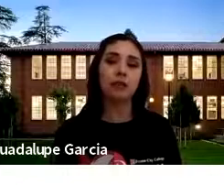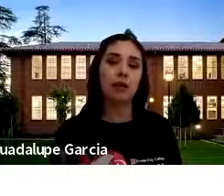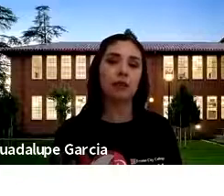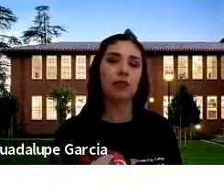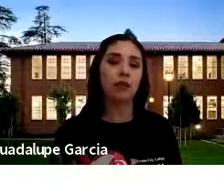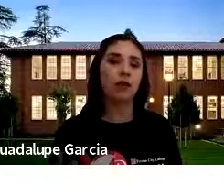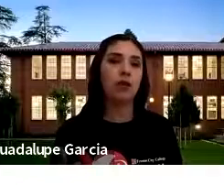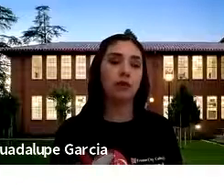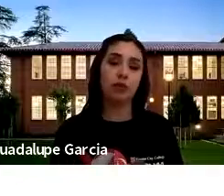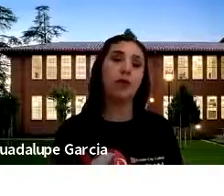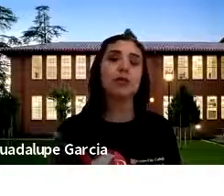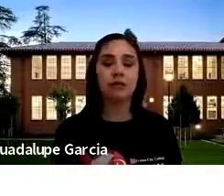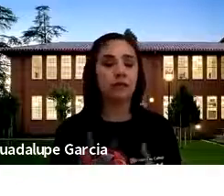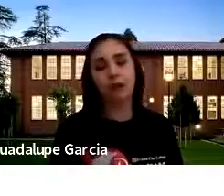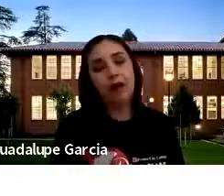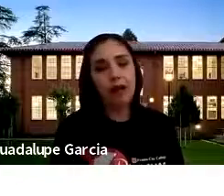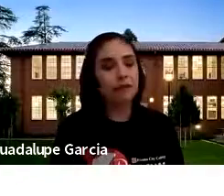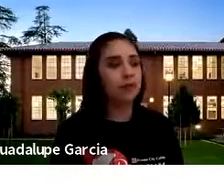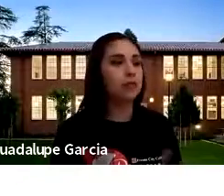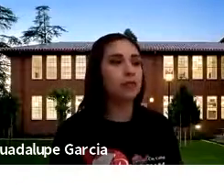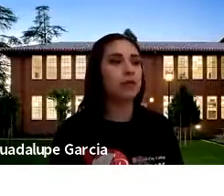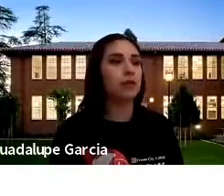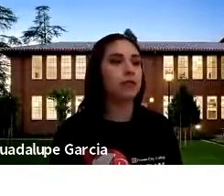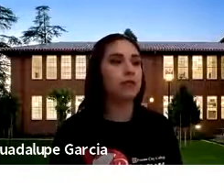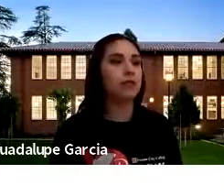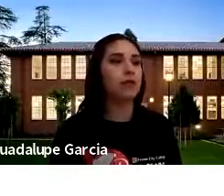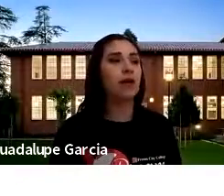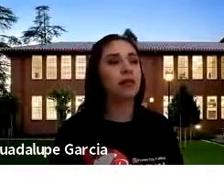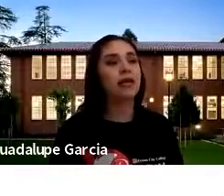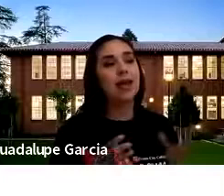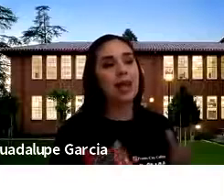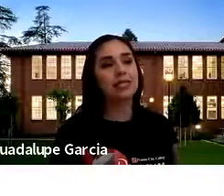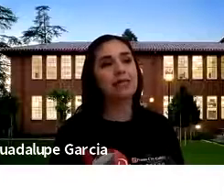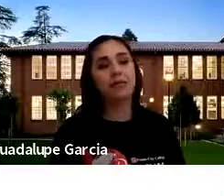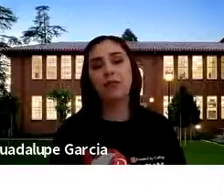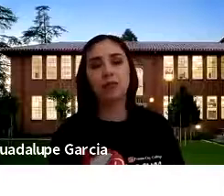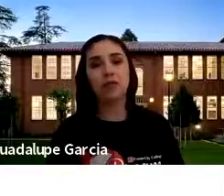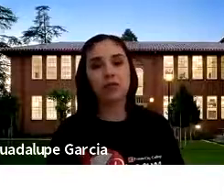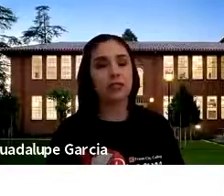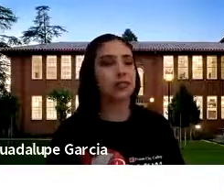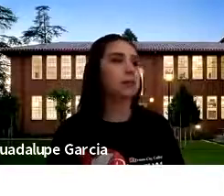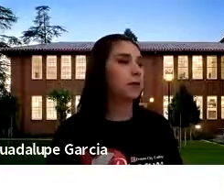available for for the rest for every single student efforts to see the college except the federal services.